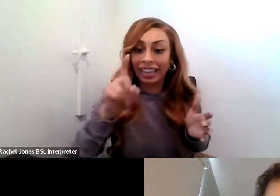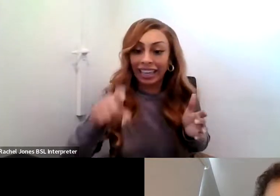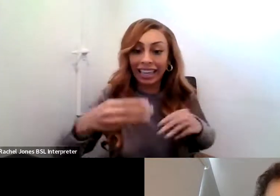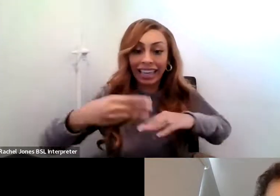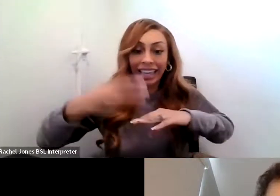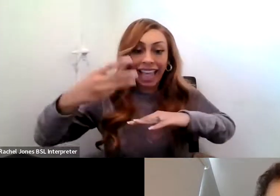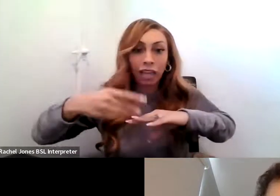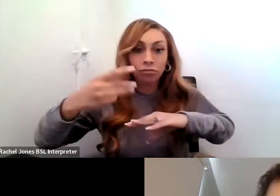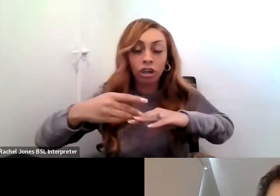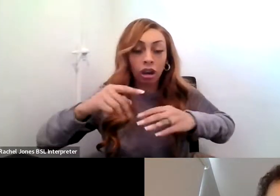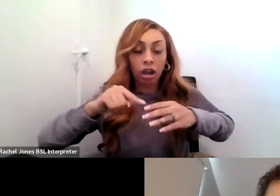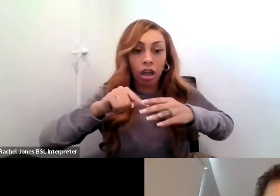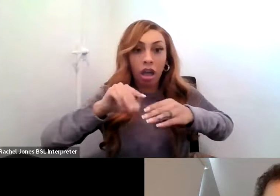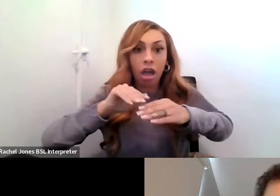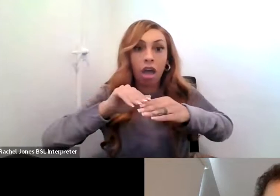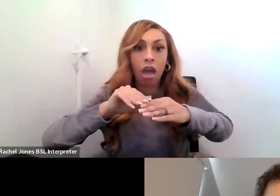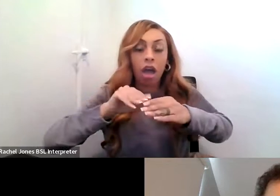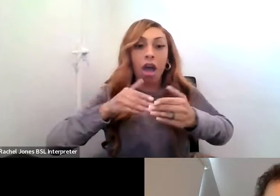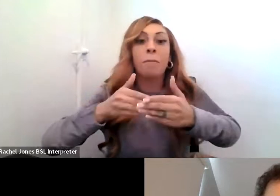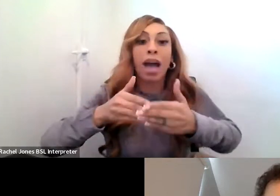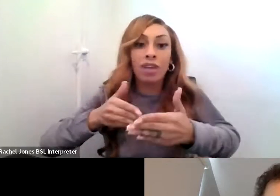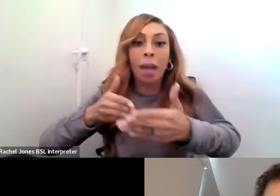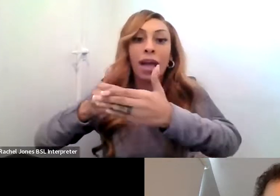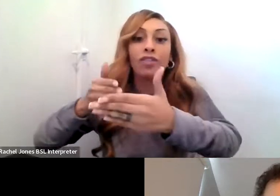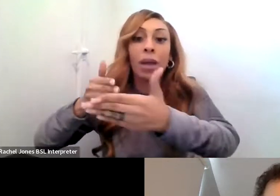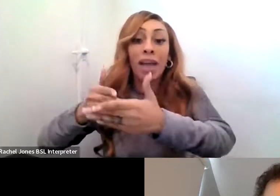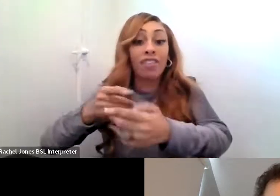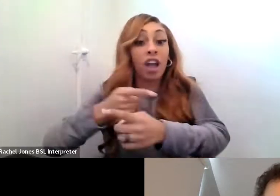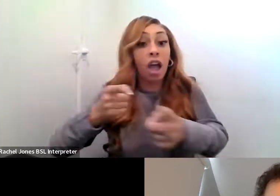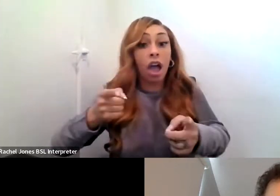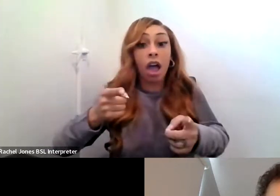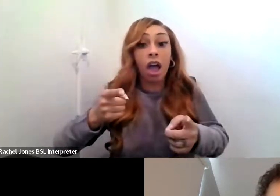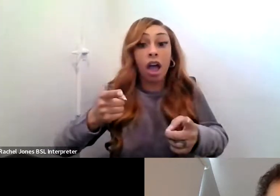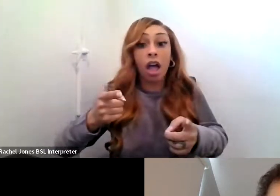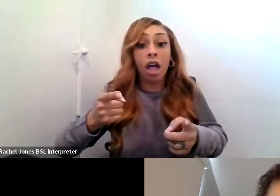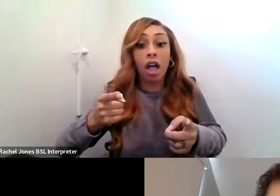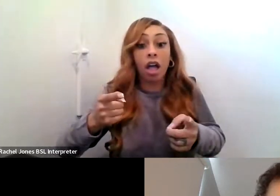The hurdles in getting to the core experience that we all wanted them to have was undoubtedly hampered